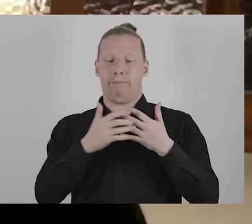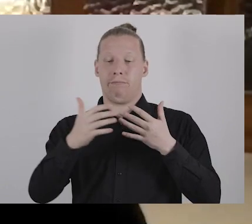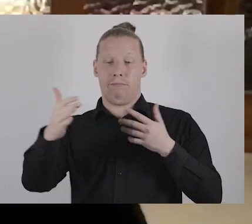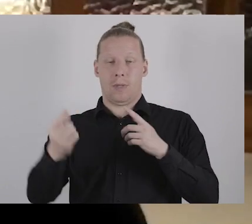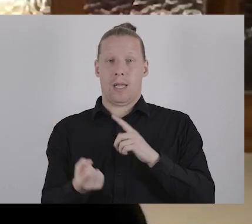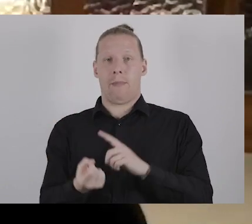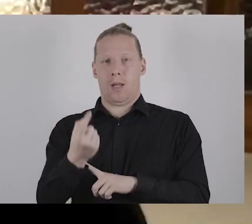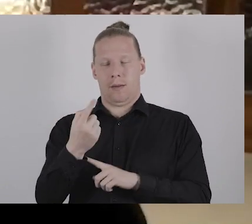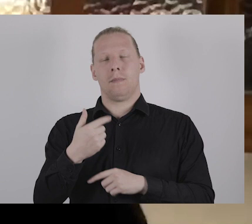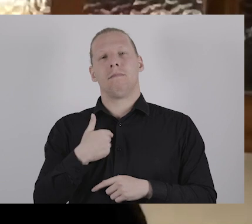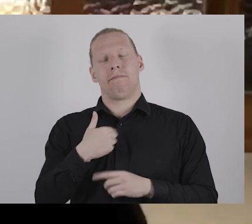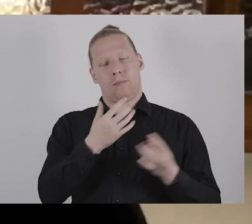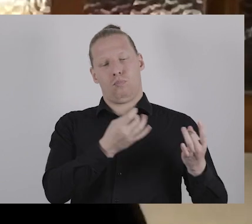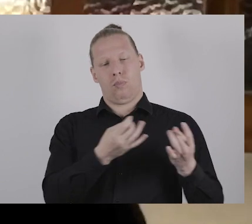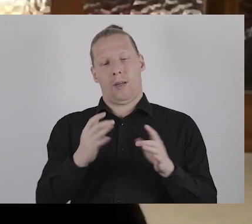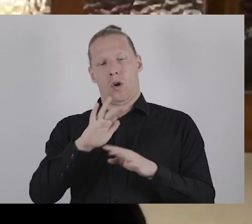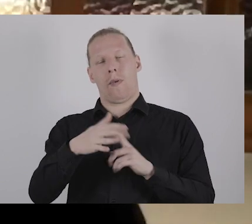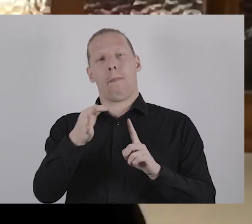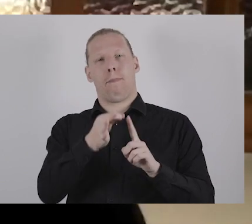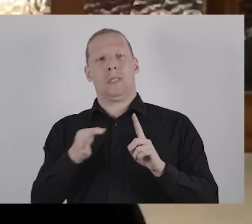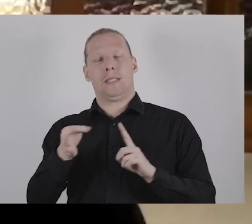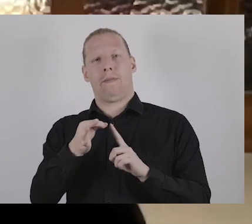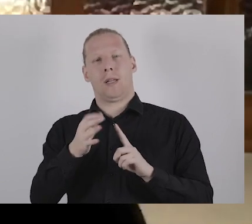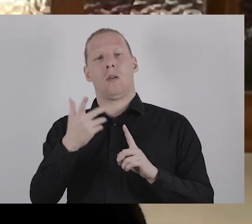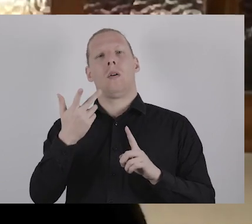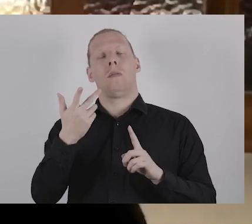the Festival of Pacific Arts in Hawai'i in 2024;